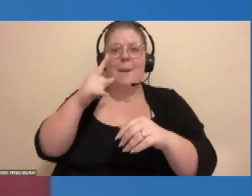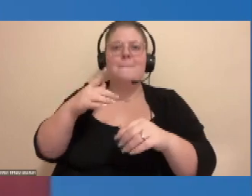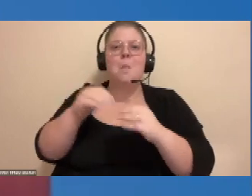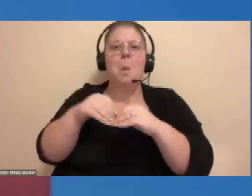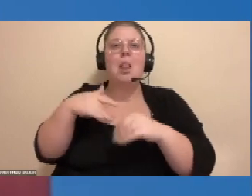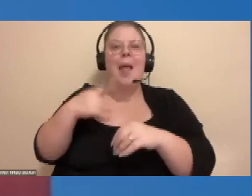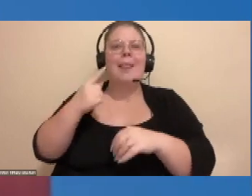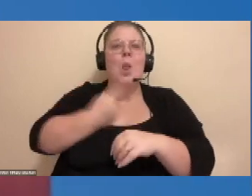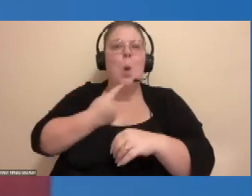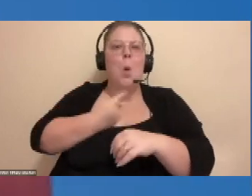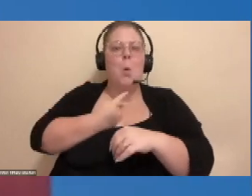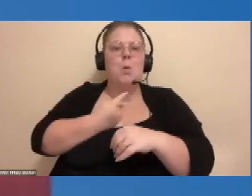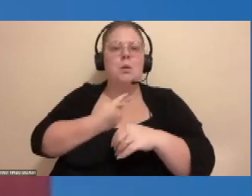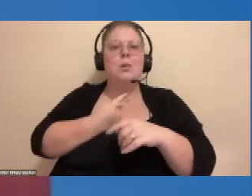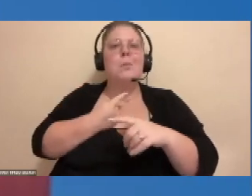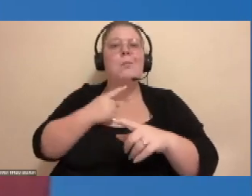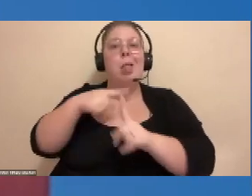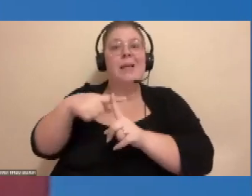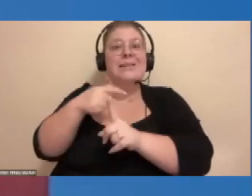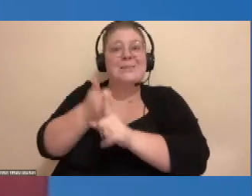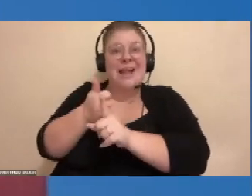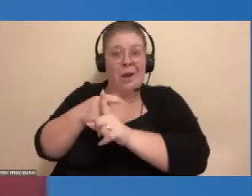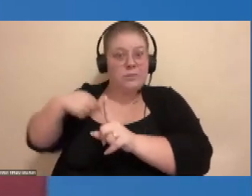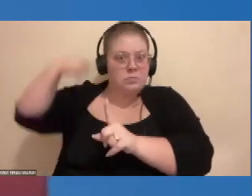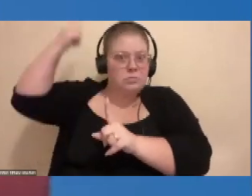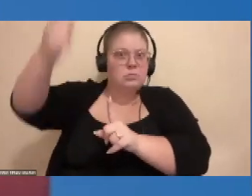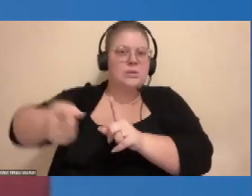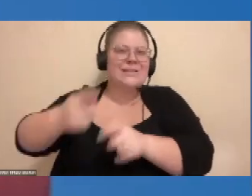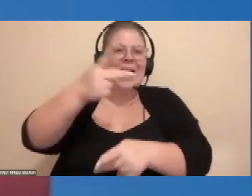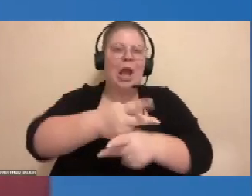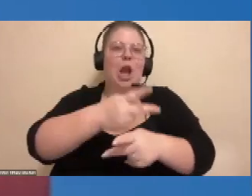caregivers or direct care workers,